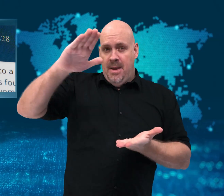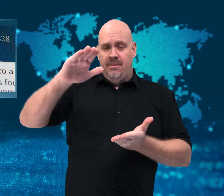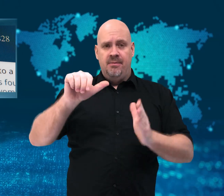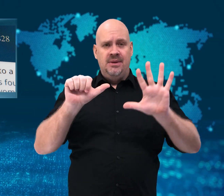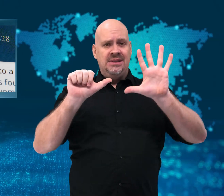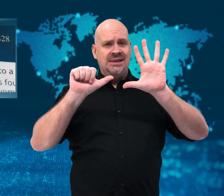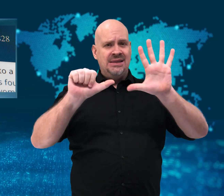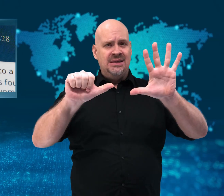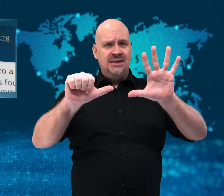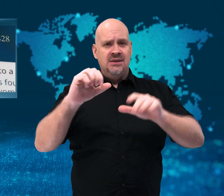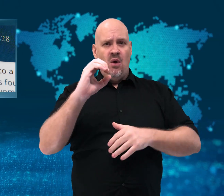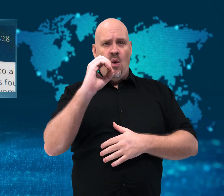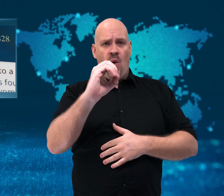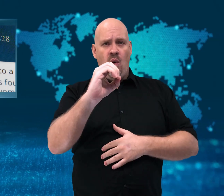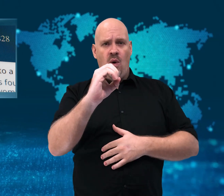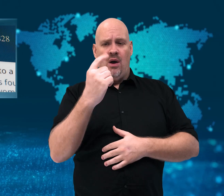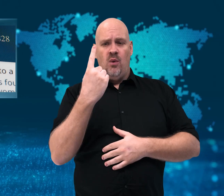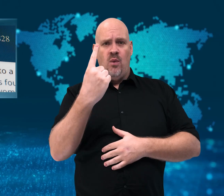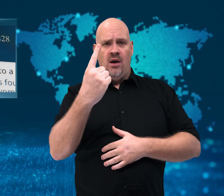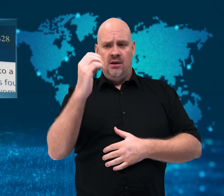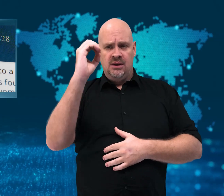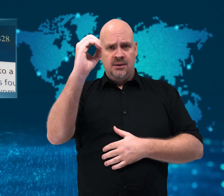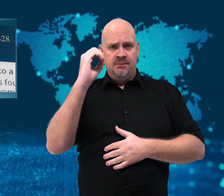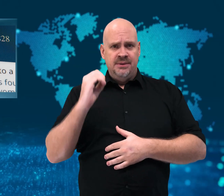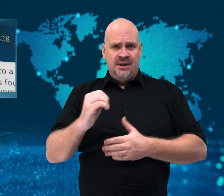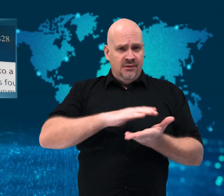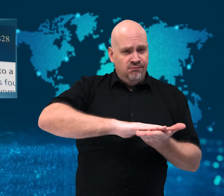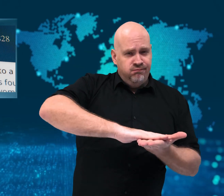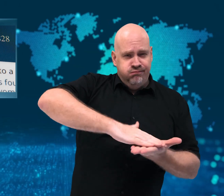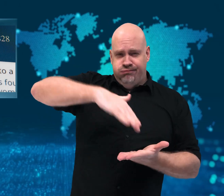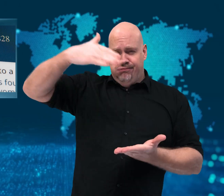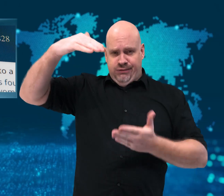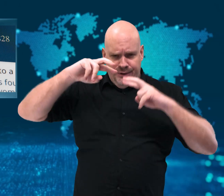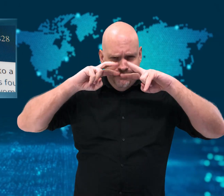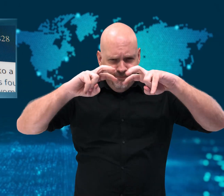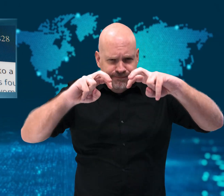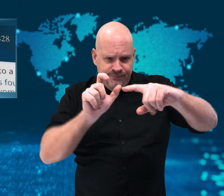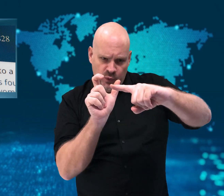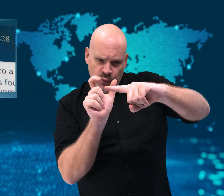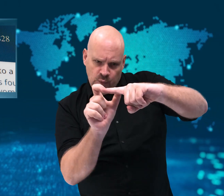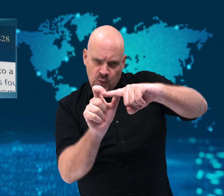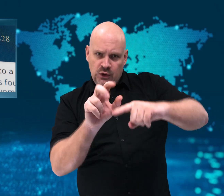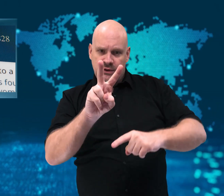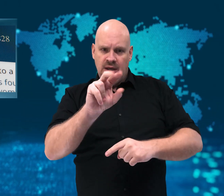increased 601% compared to 2020.